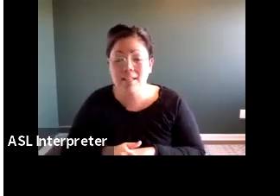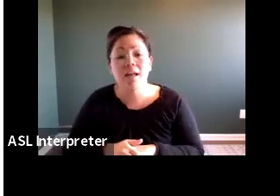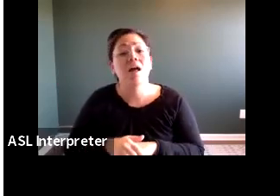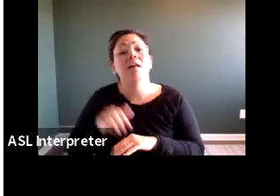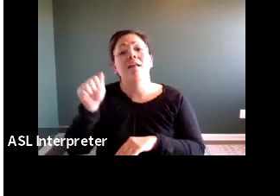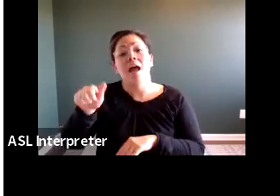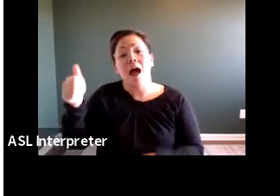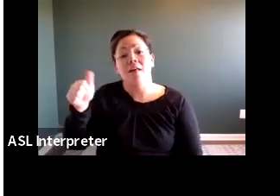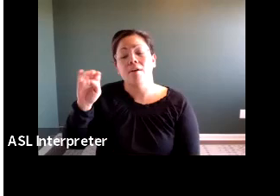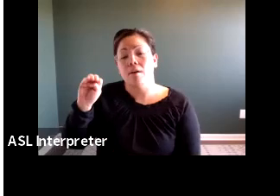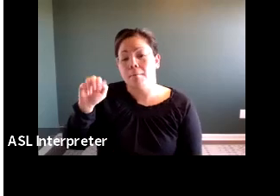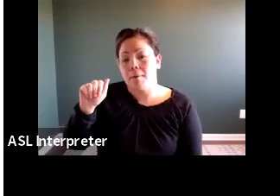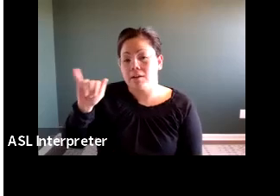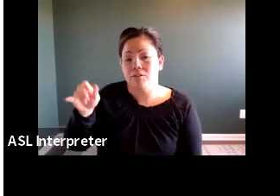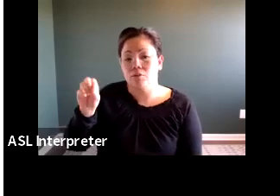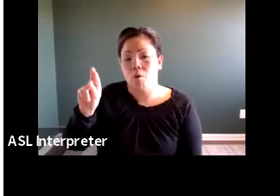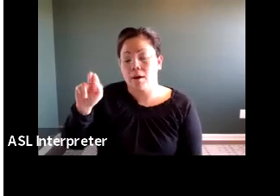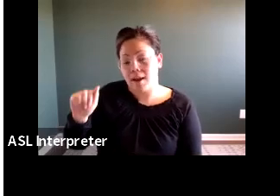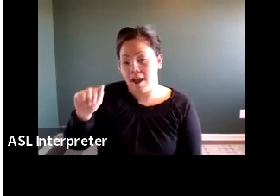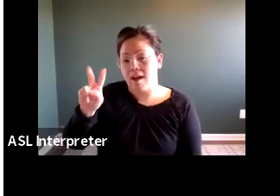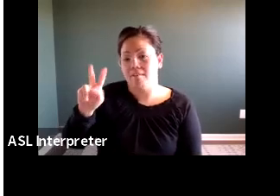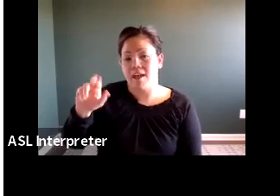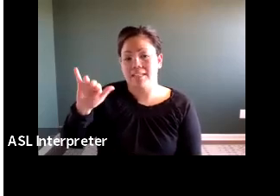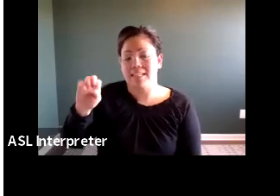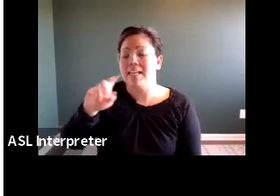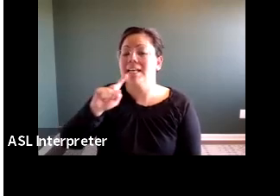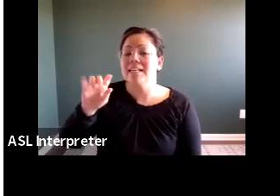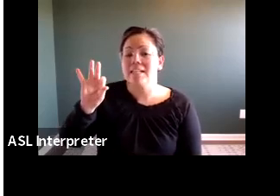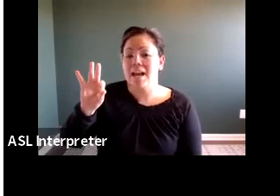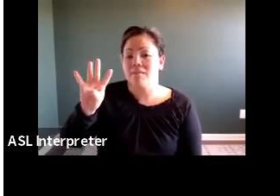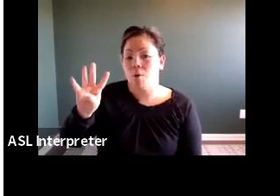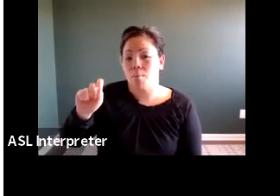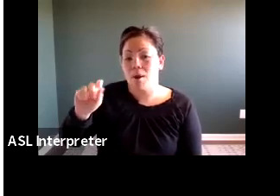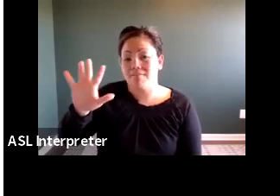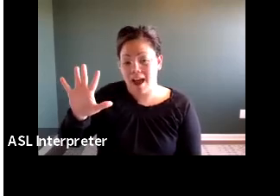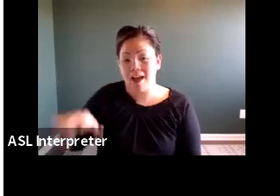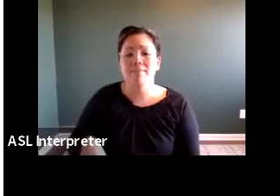just released a day 94.5% effective, 95 people who received placebo contracted COVID-19